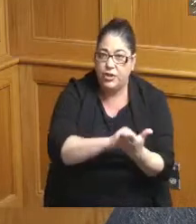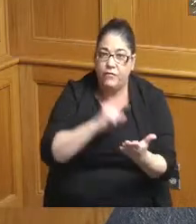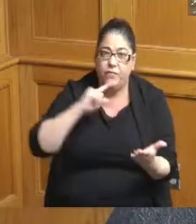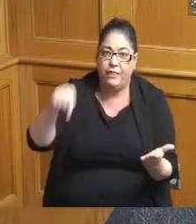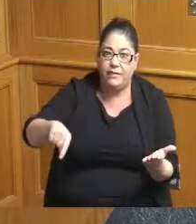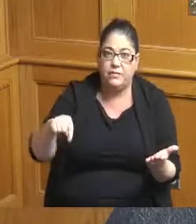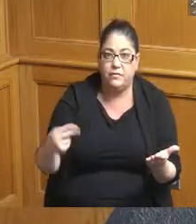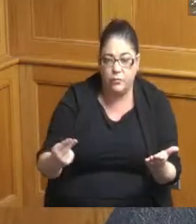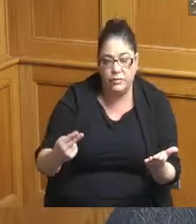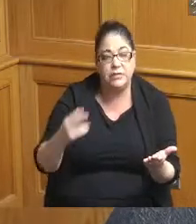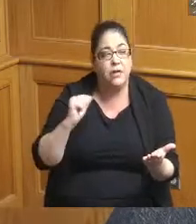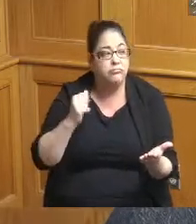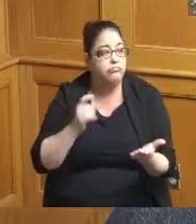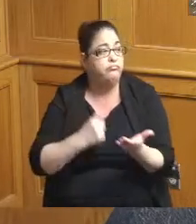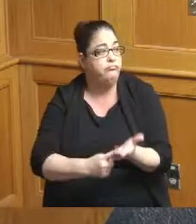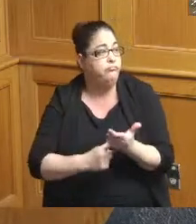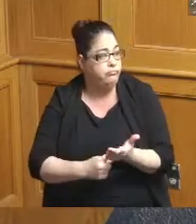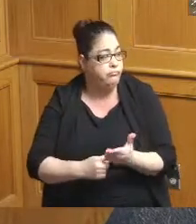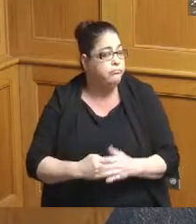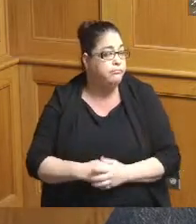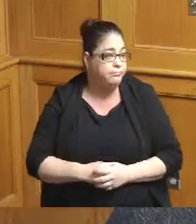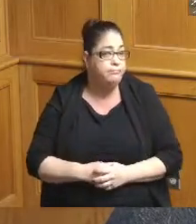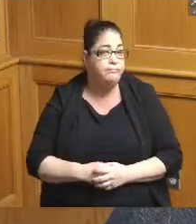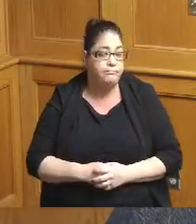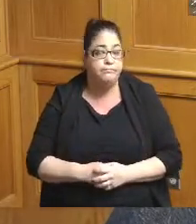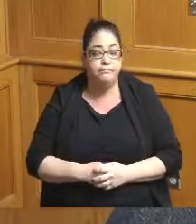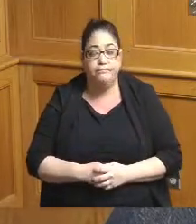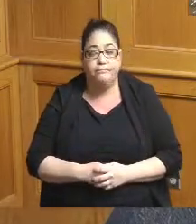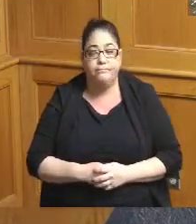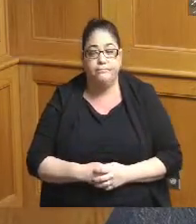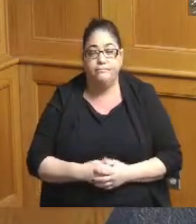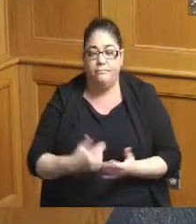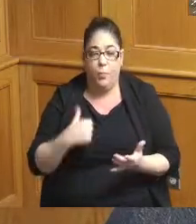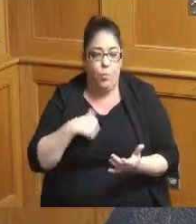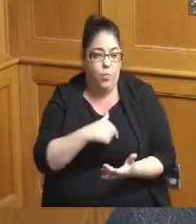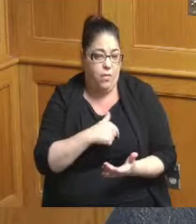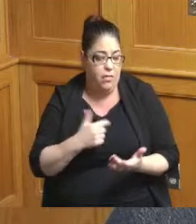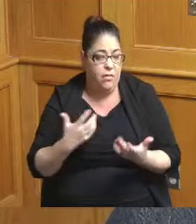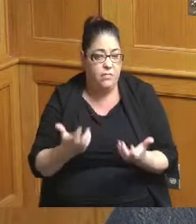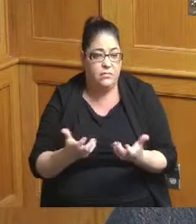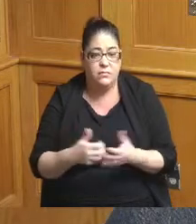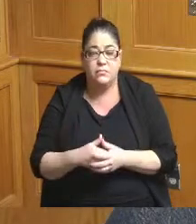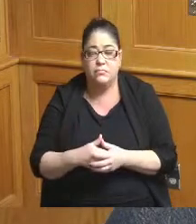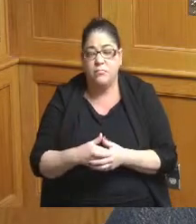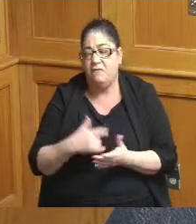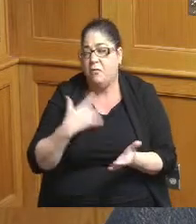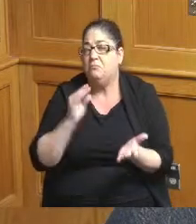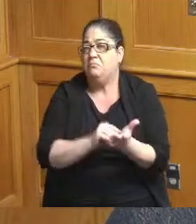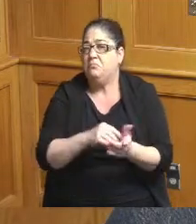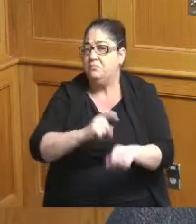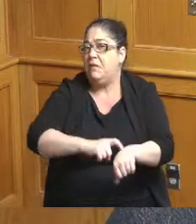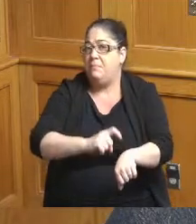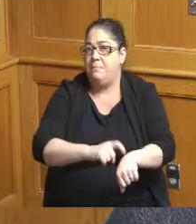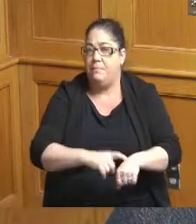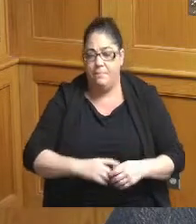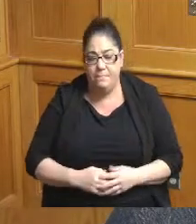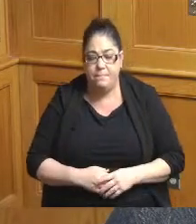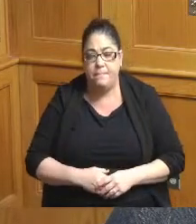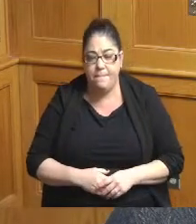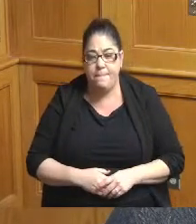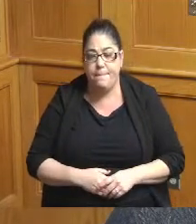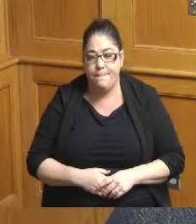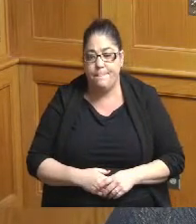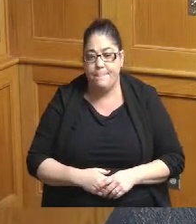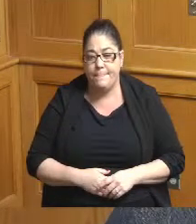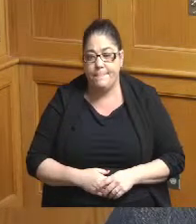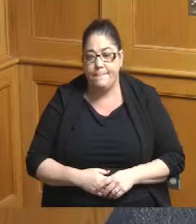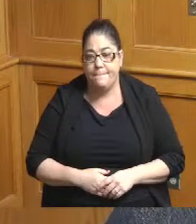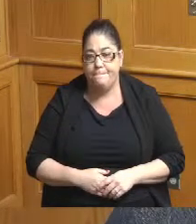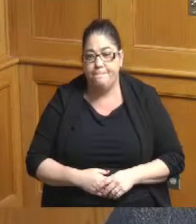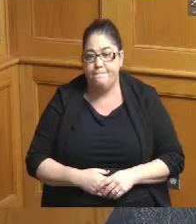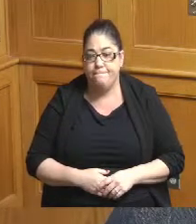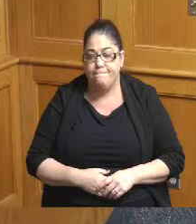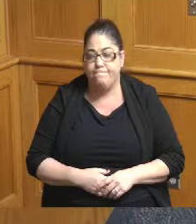it's something that we I want to something we need to do and and we need to I feel we need to move